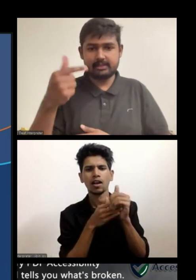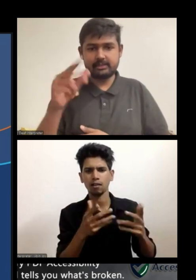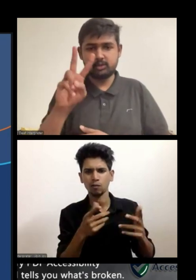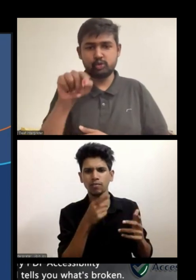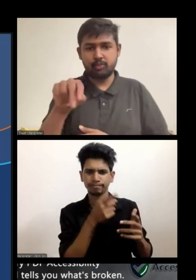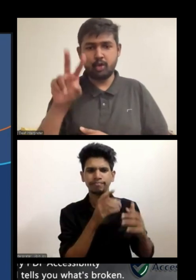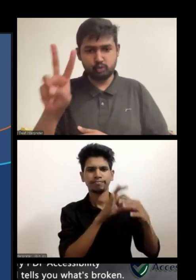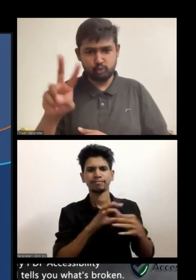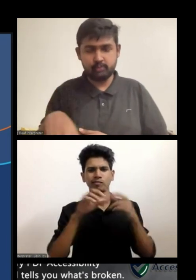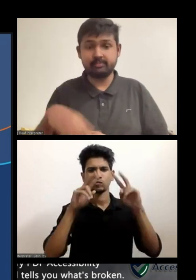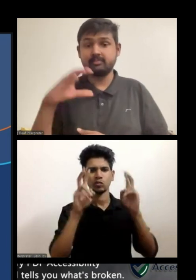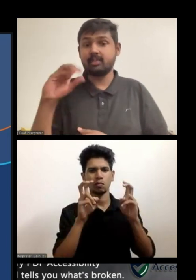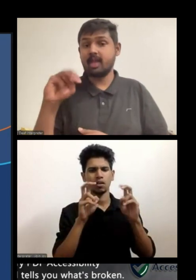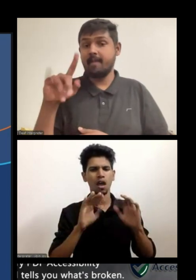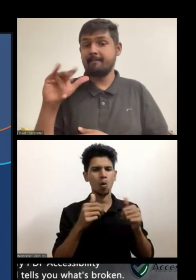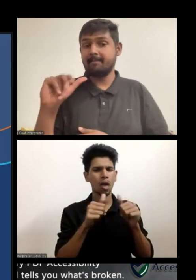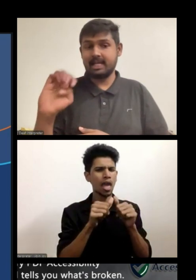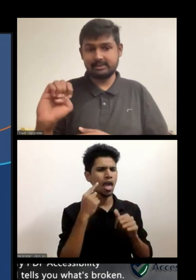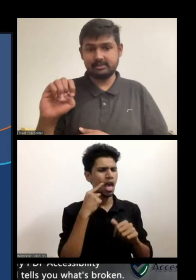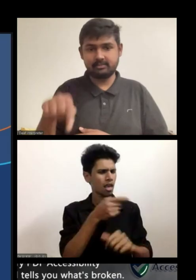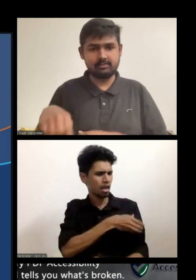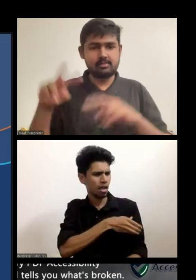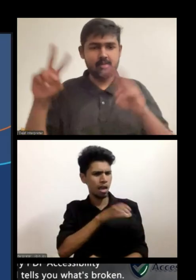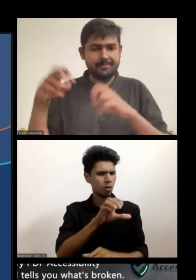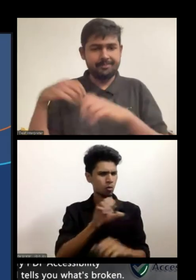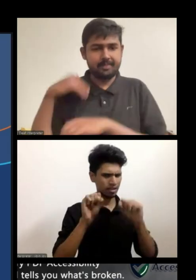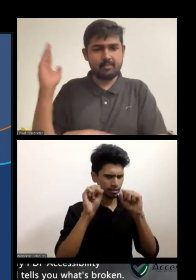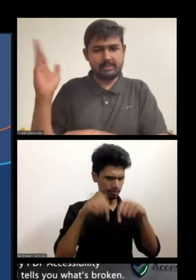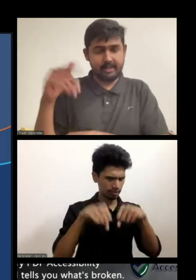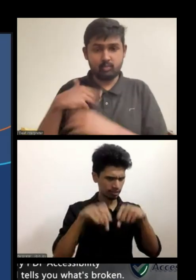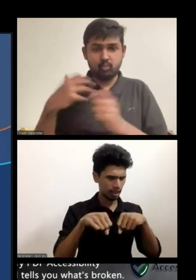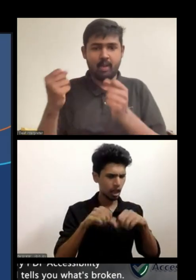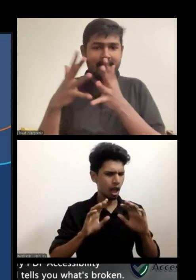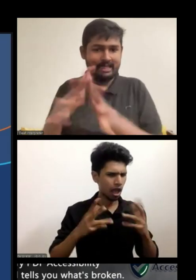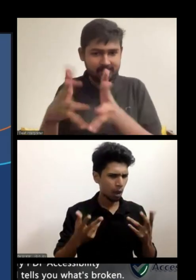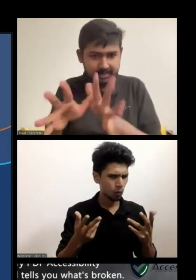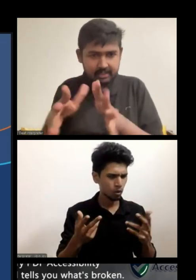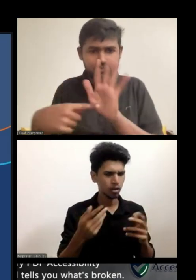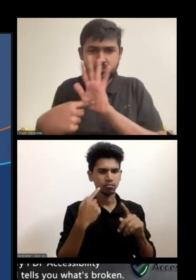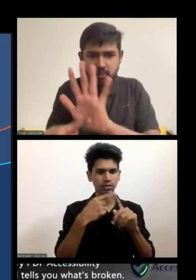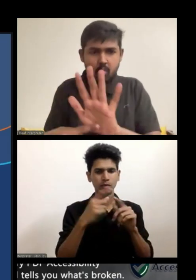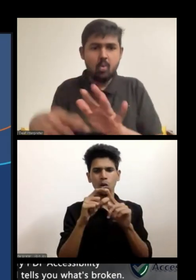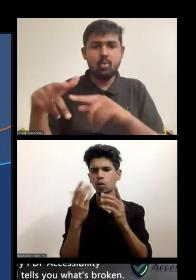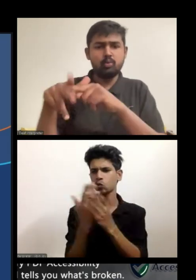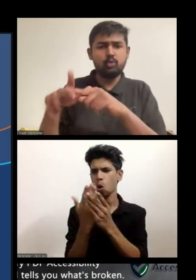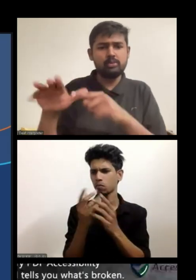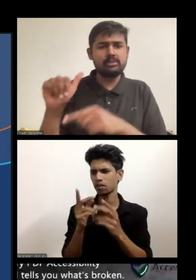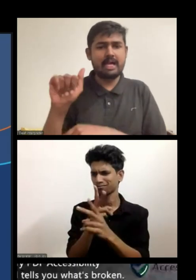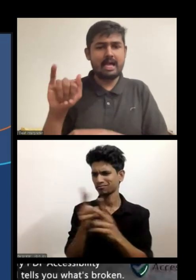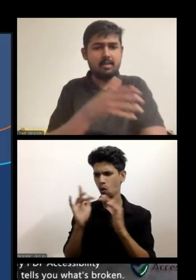it can transform the digital inaccessible documents to an inclusive digital experience.